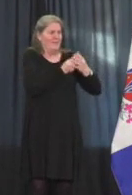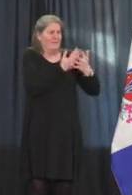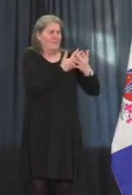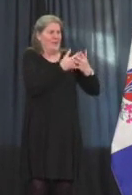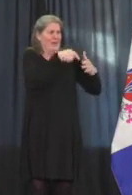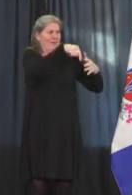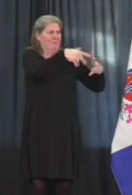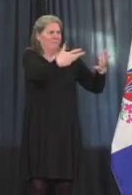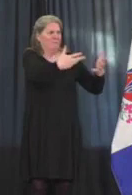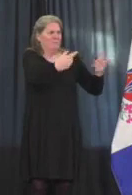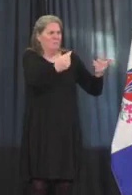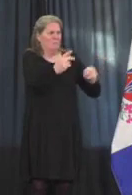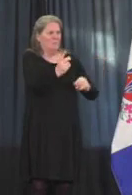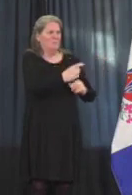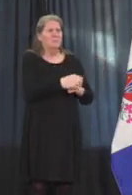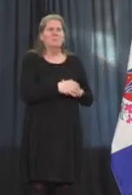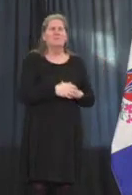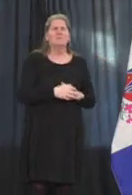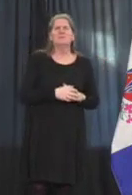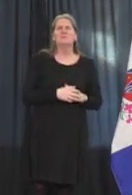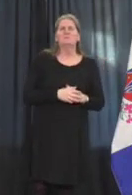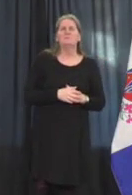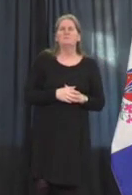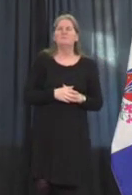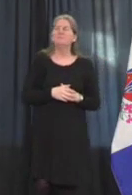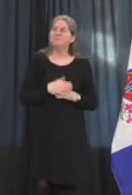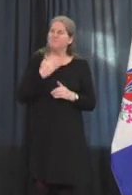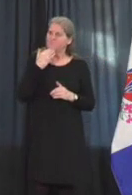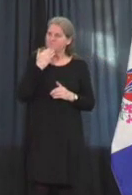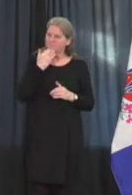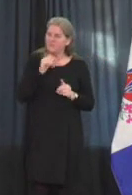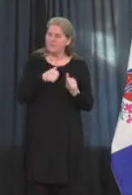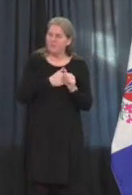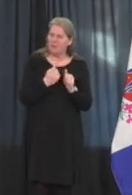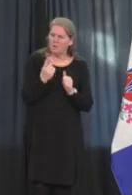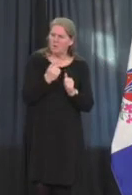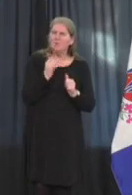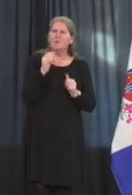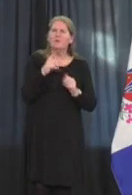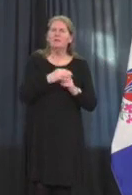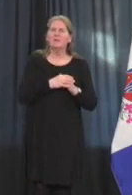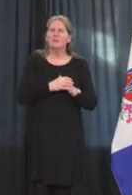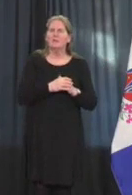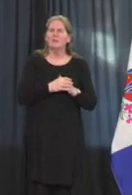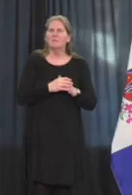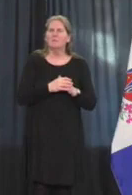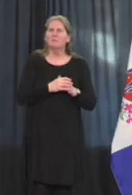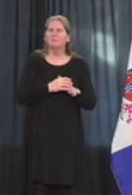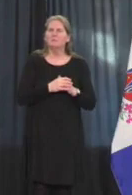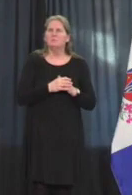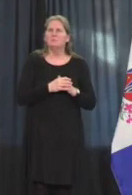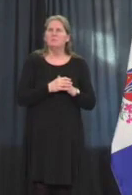WHAT KIND OF ADAPTATIONS WILL BE MADE? THANKS FOR THE FOLLOWUP. I THINK THAT THAT'S NOT AN